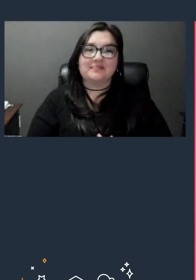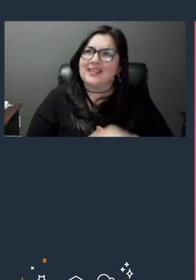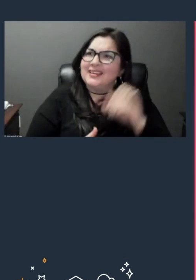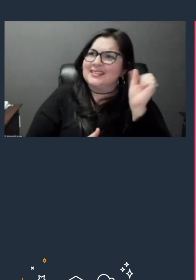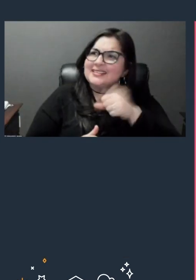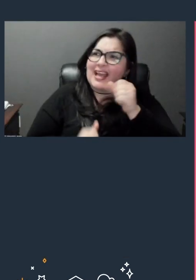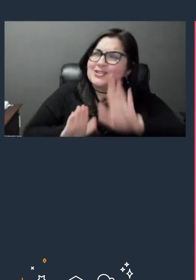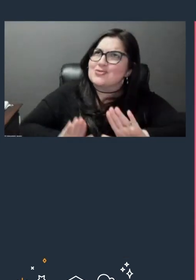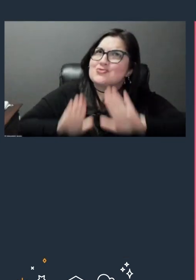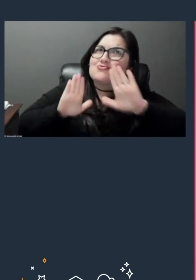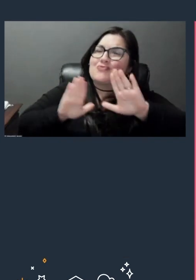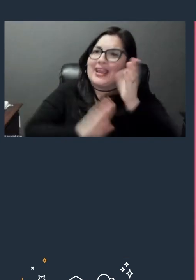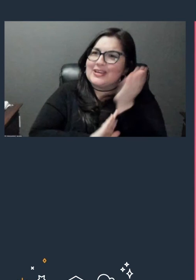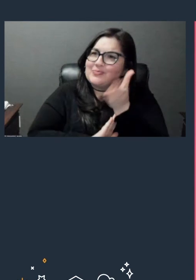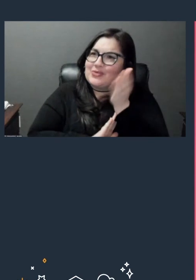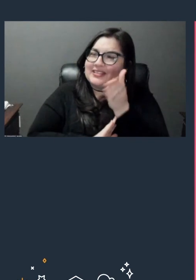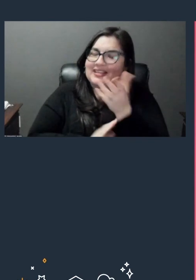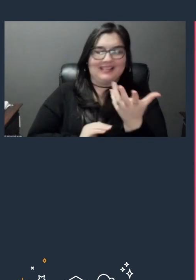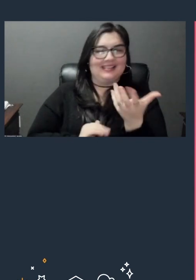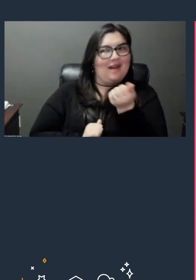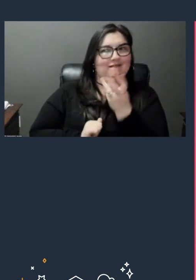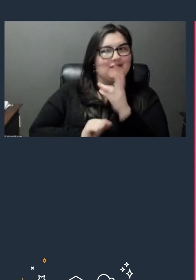Yeah, we do have a couple questions for you. We do.